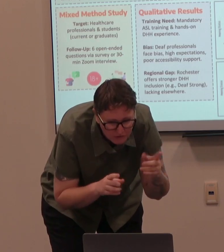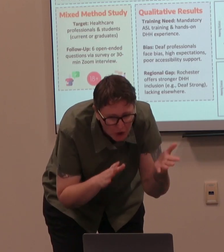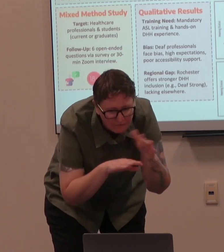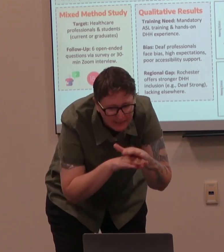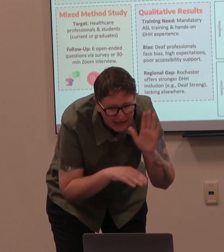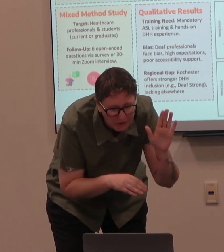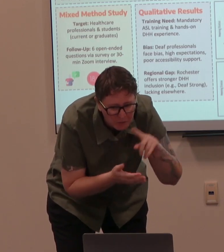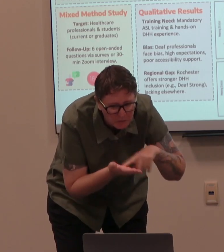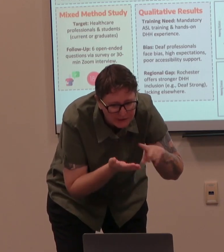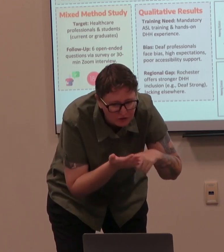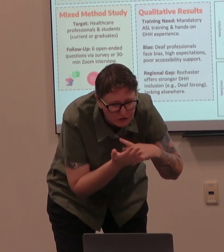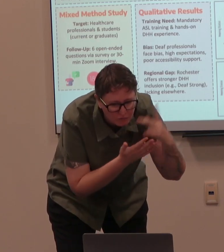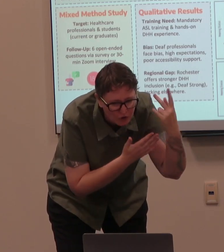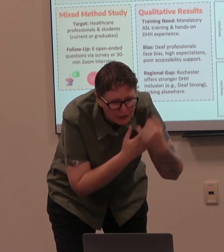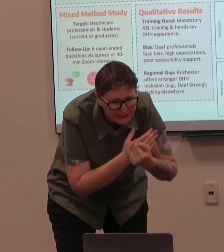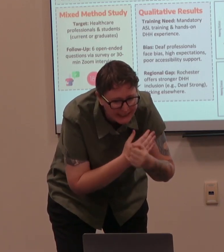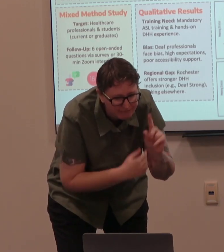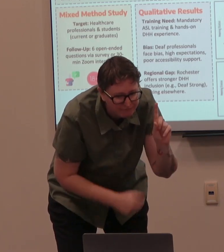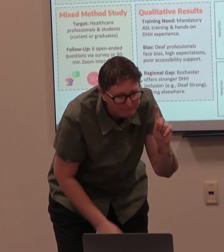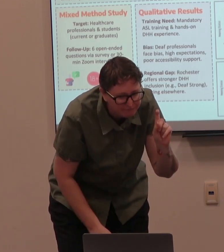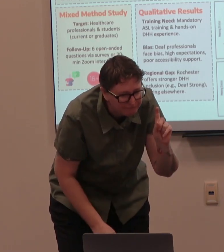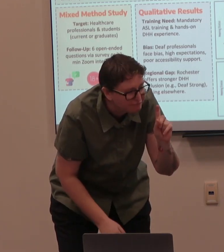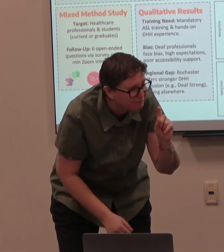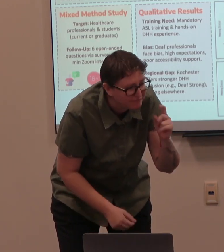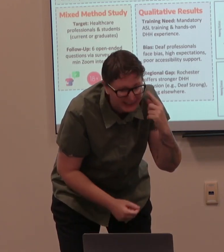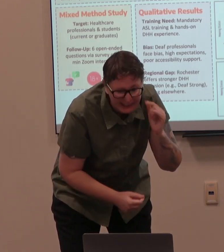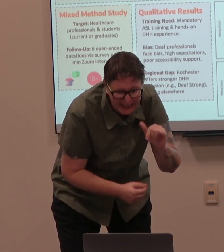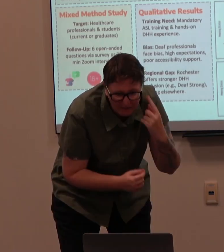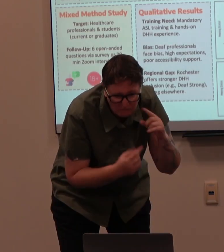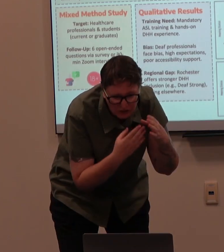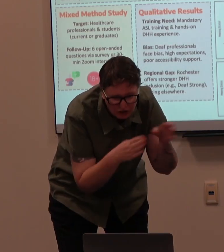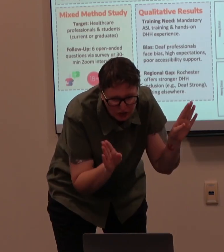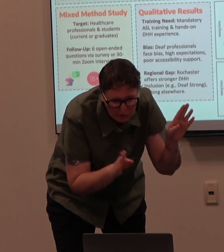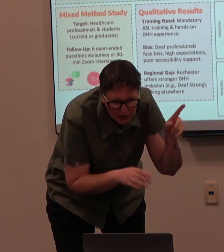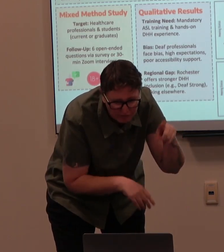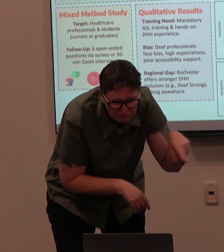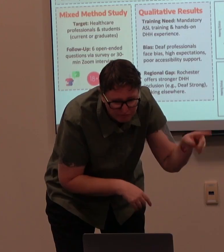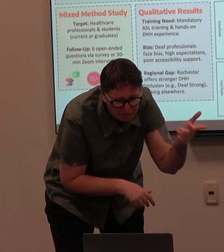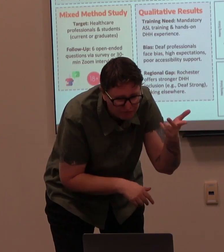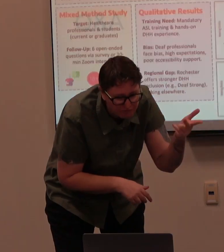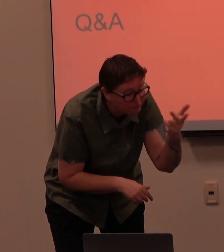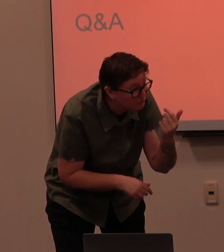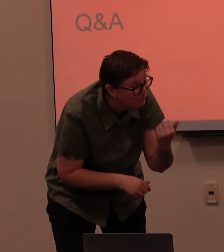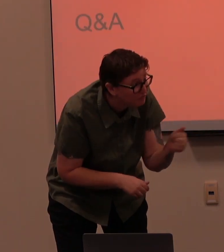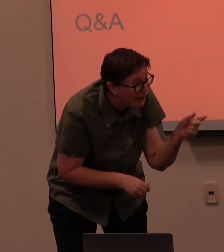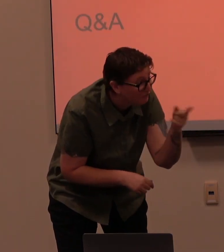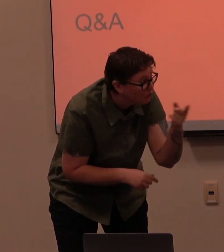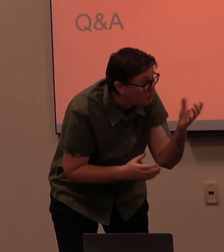You did, you learned a lot through the summer and through your, did you learn a lot about your research project through the summer?